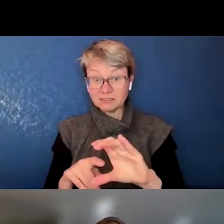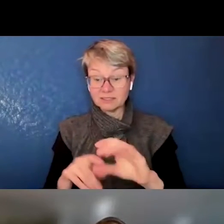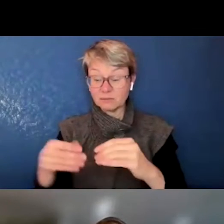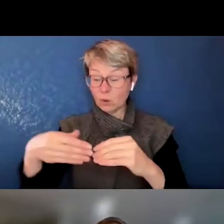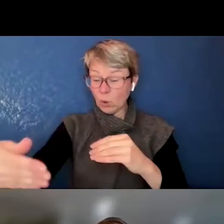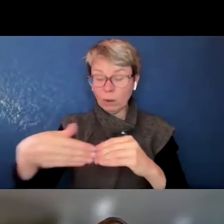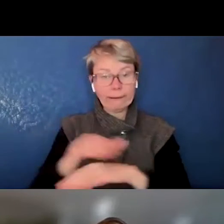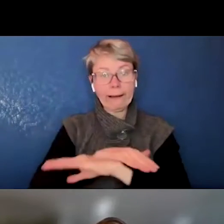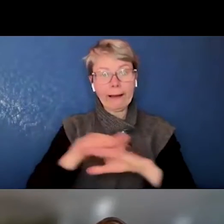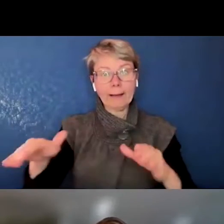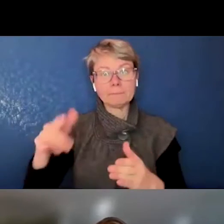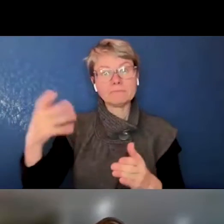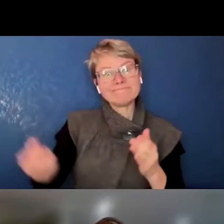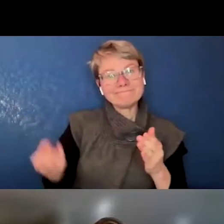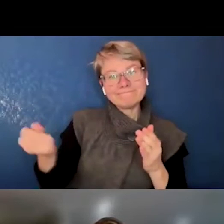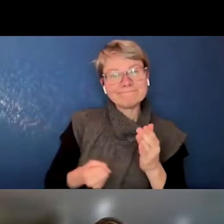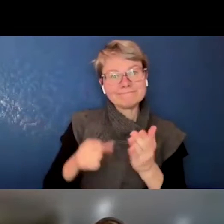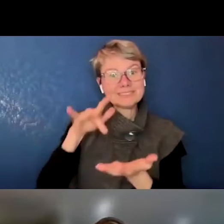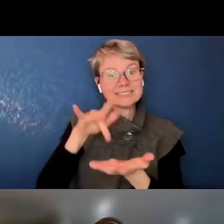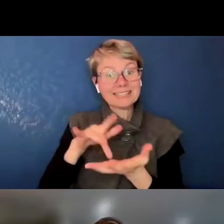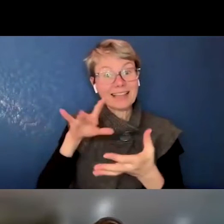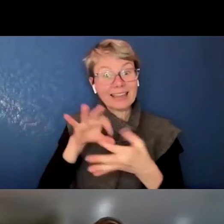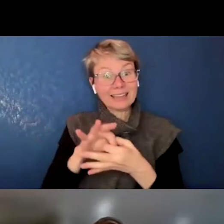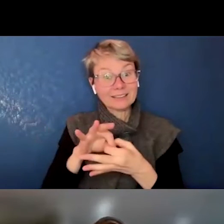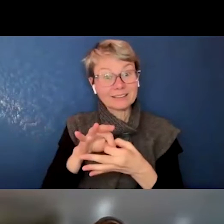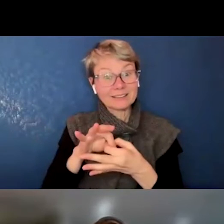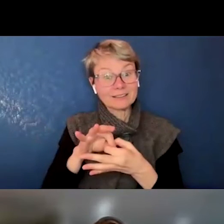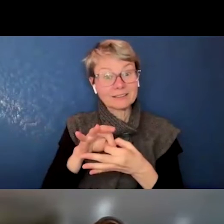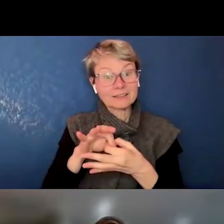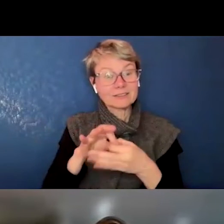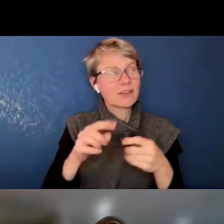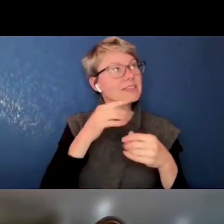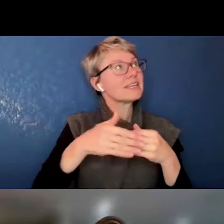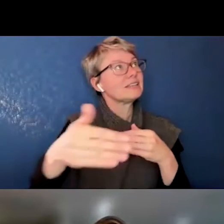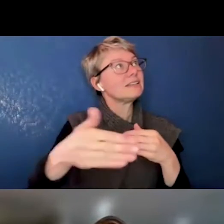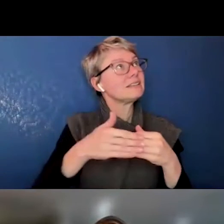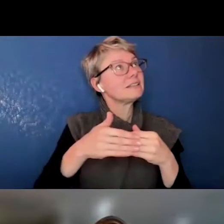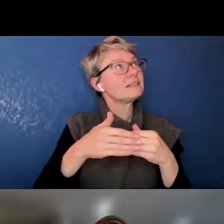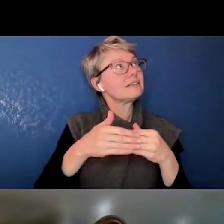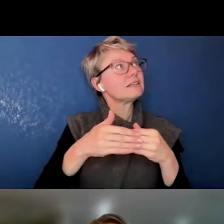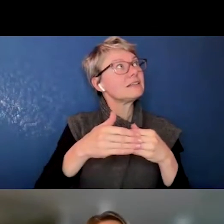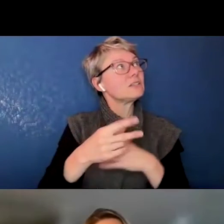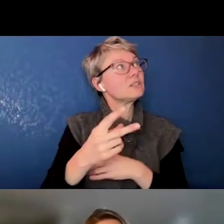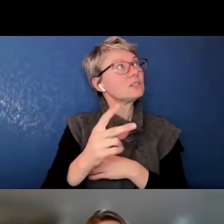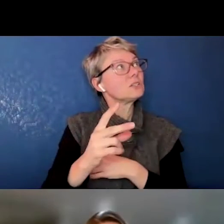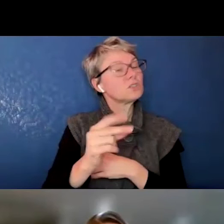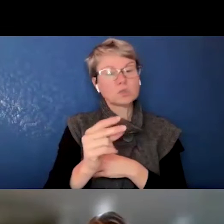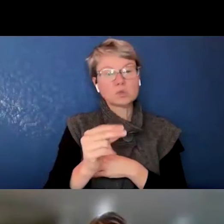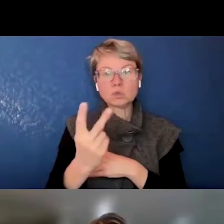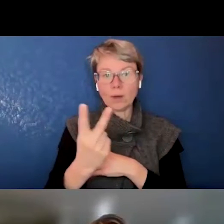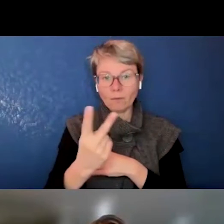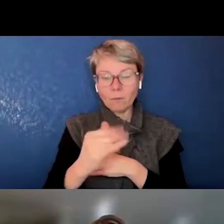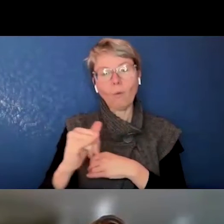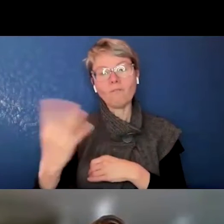of time so his preclusion period was something like um I think it was 12 or 14 months and so